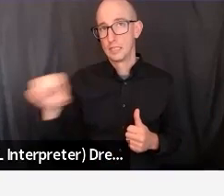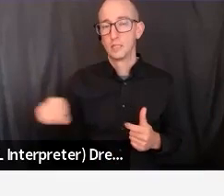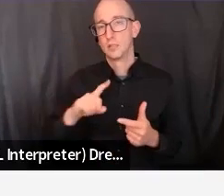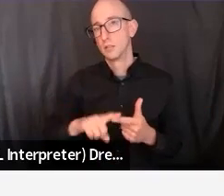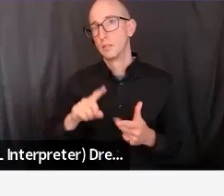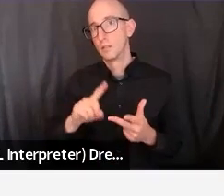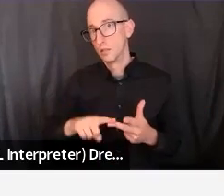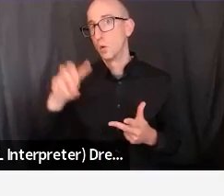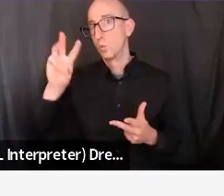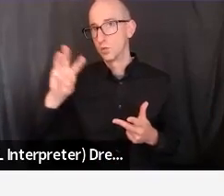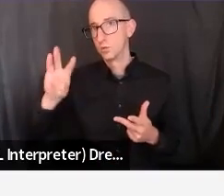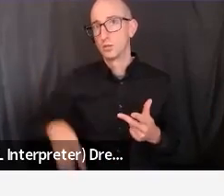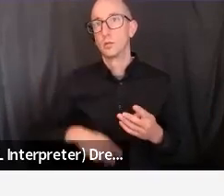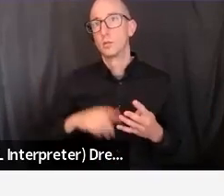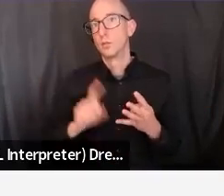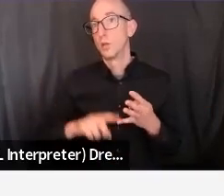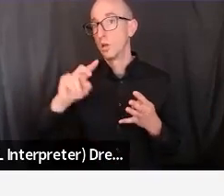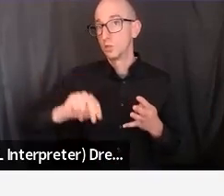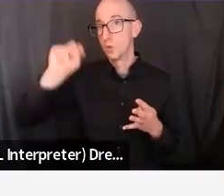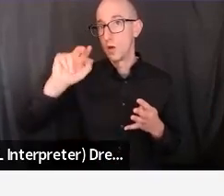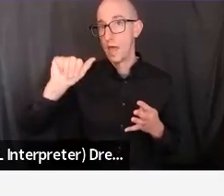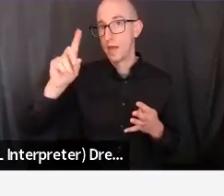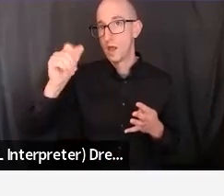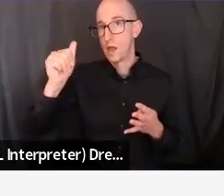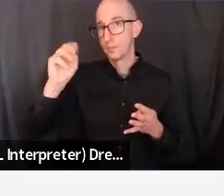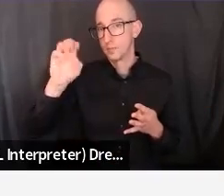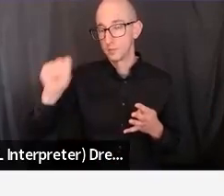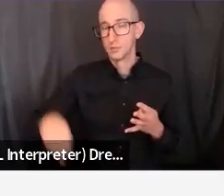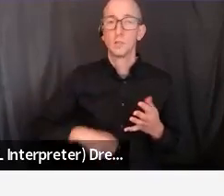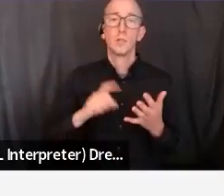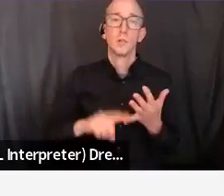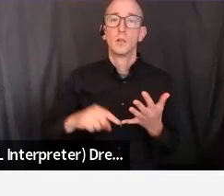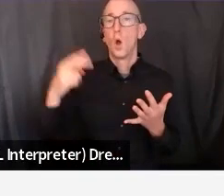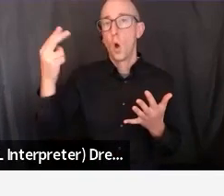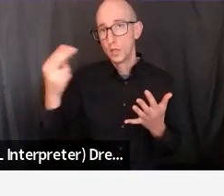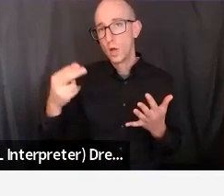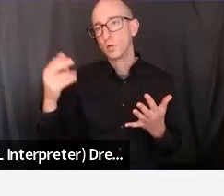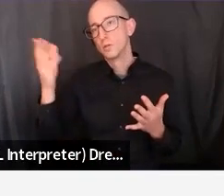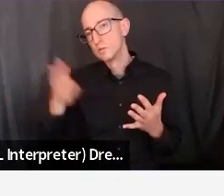And we are working with FHWA and thinking about using a threshold for